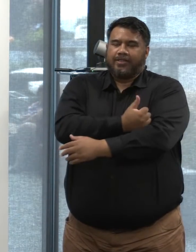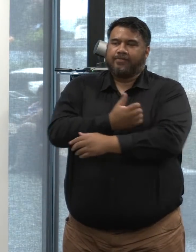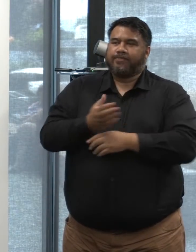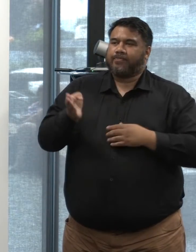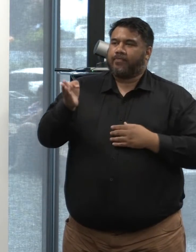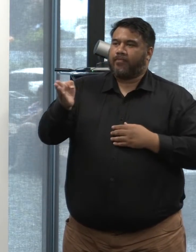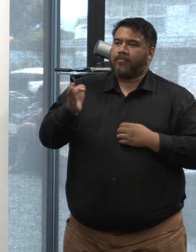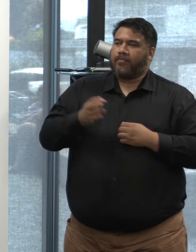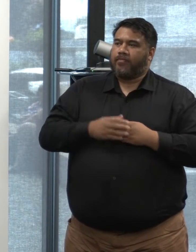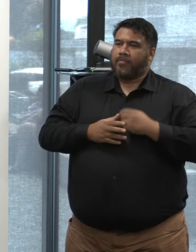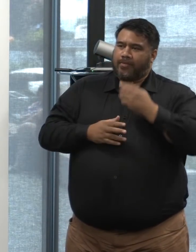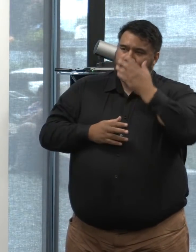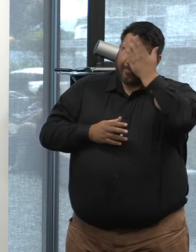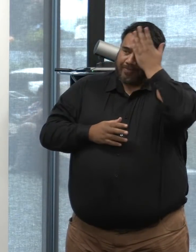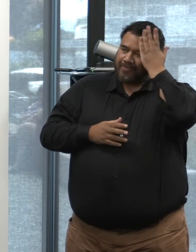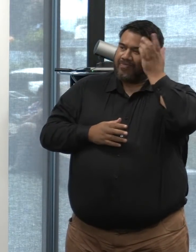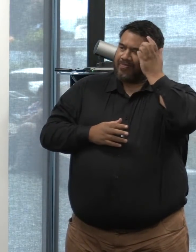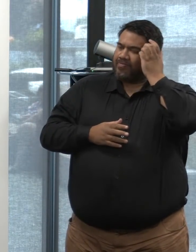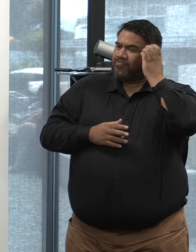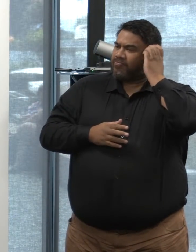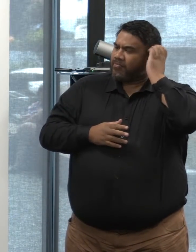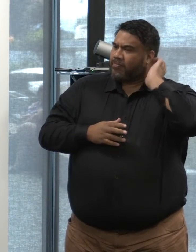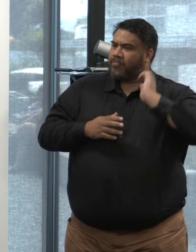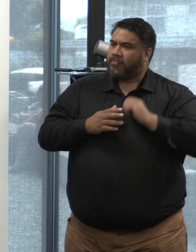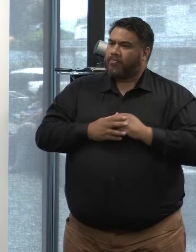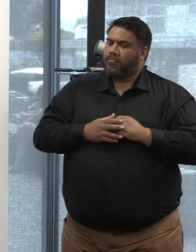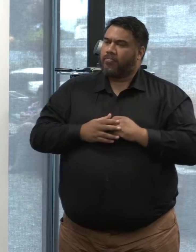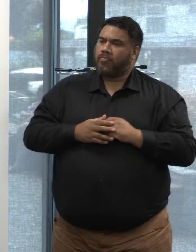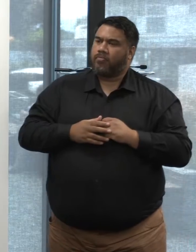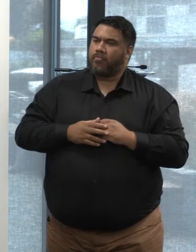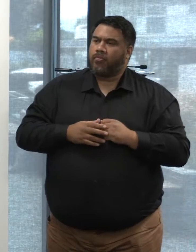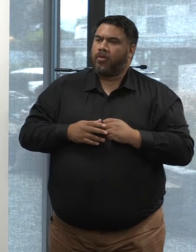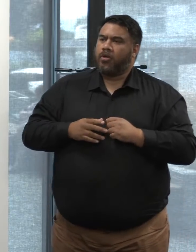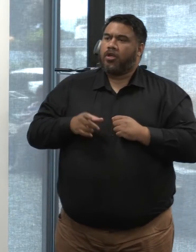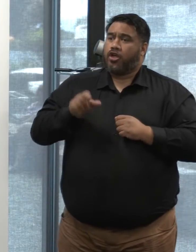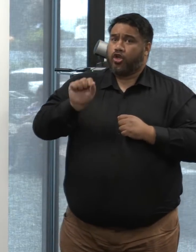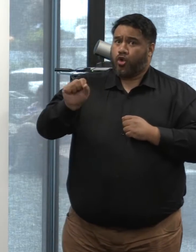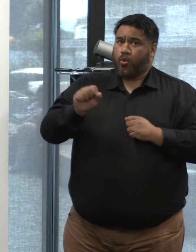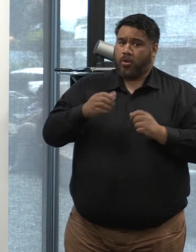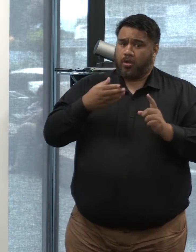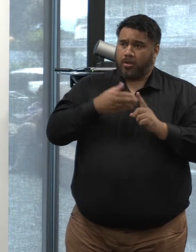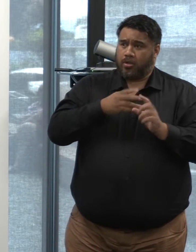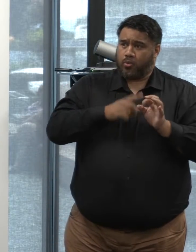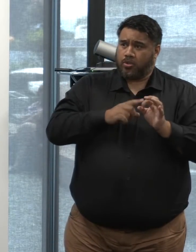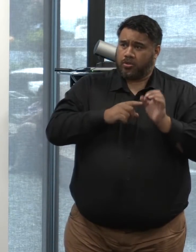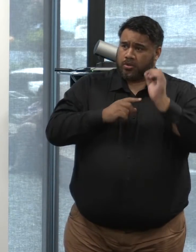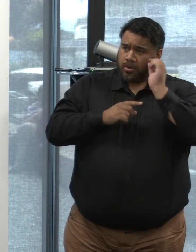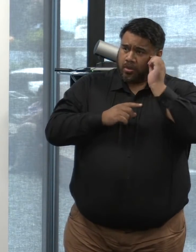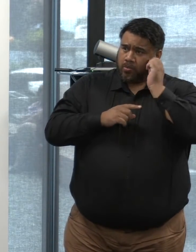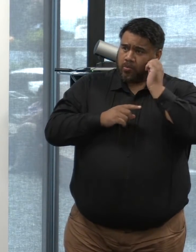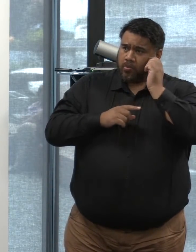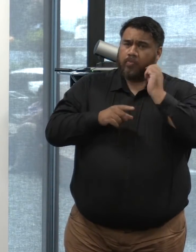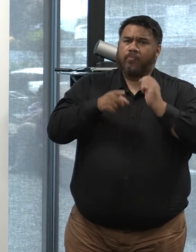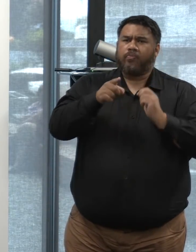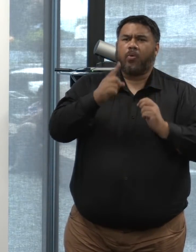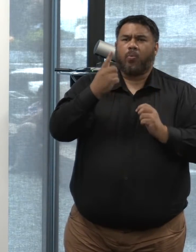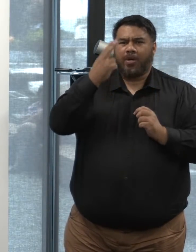continue the booster campaign, a tamariki campaign.